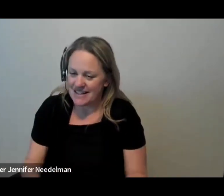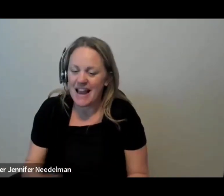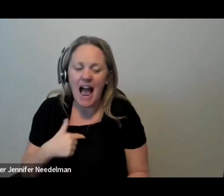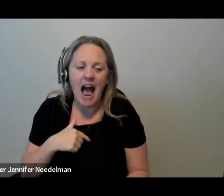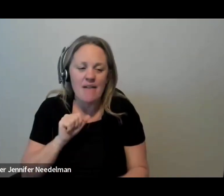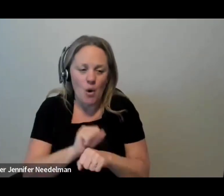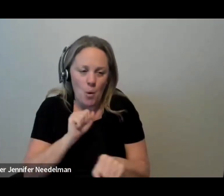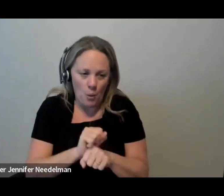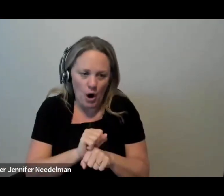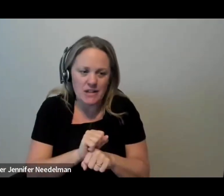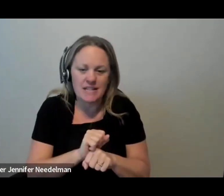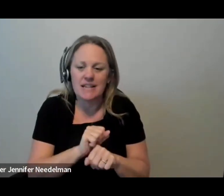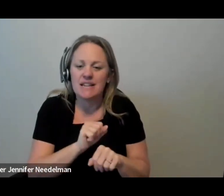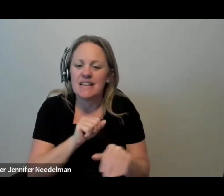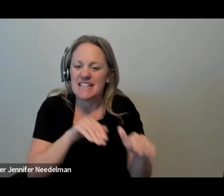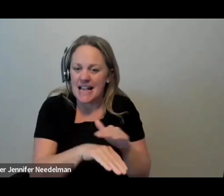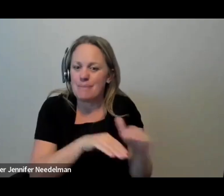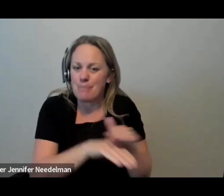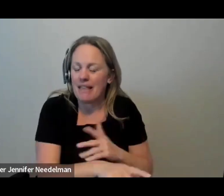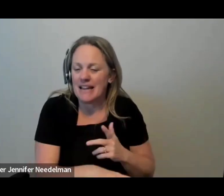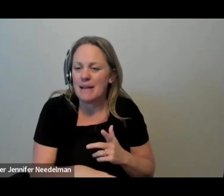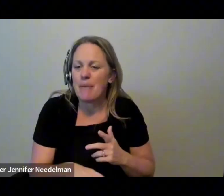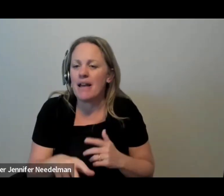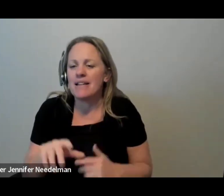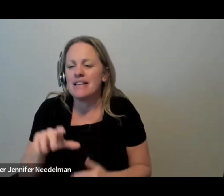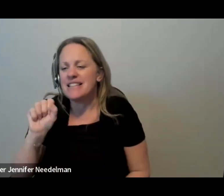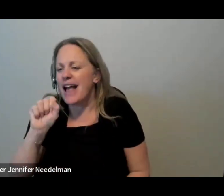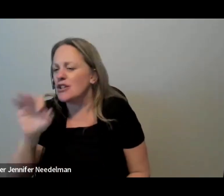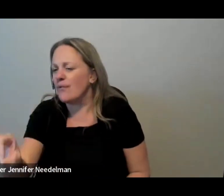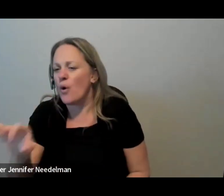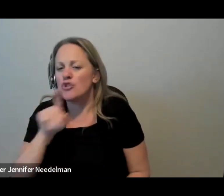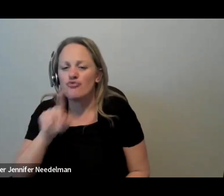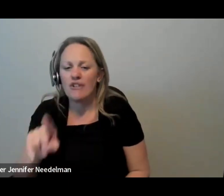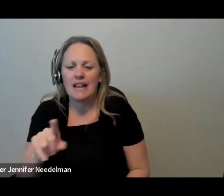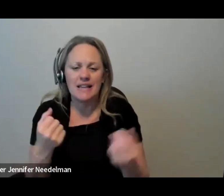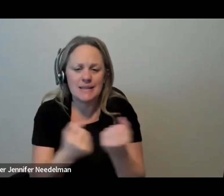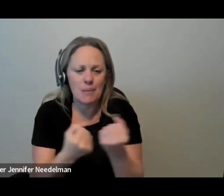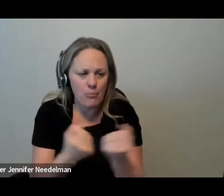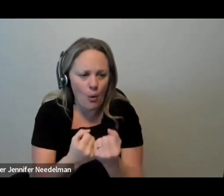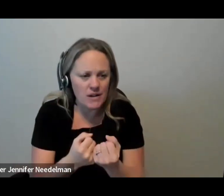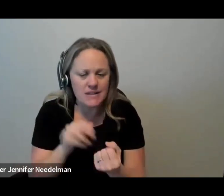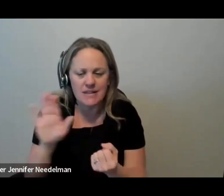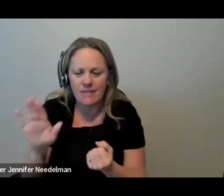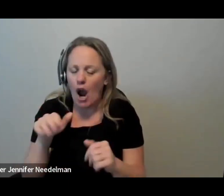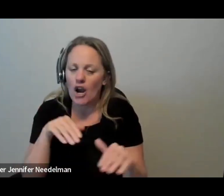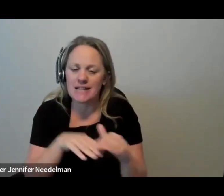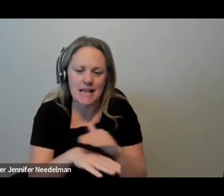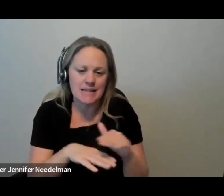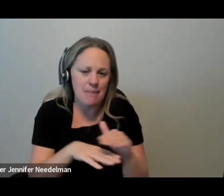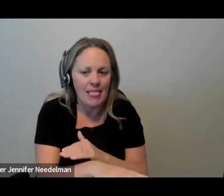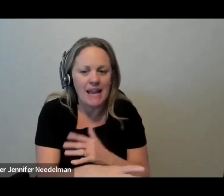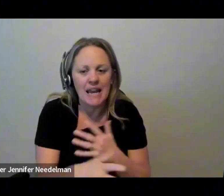Salesforce really walks what they talk, they really do support their accessibility professionals. They really are growing their team